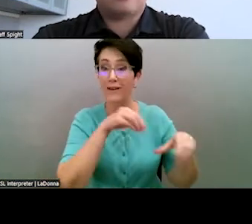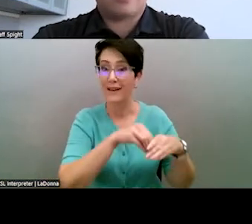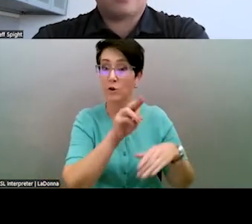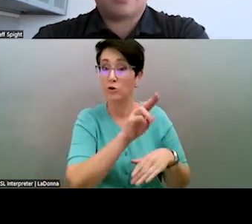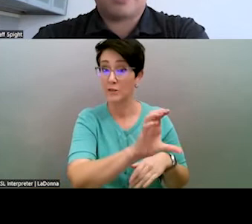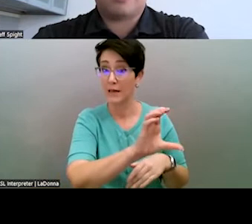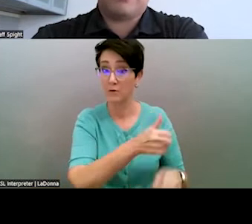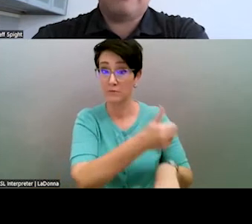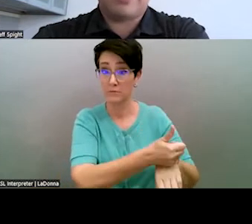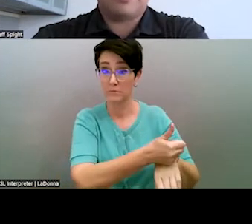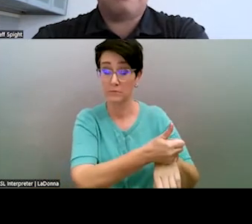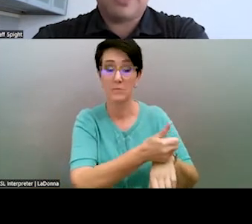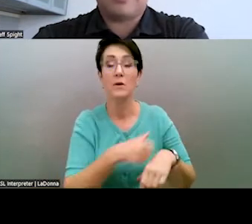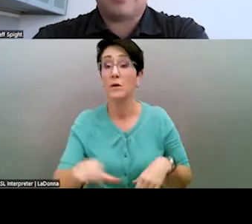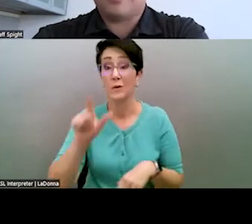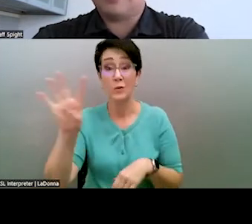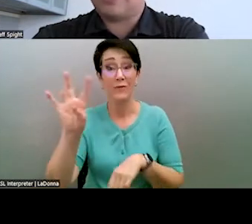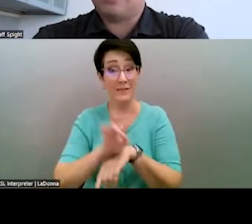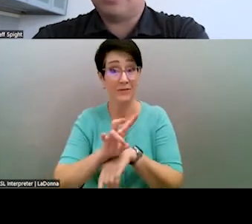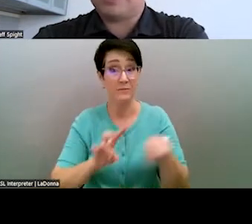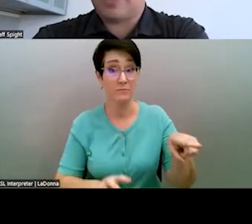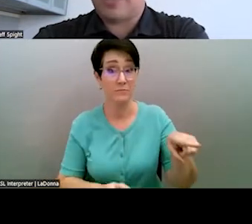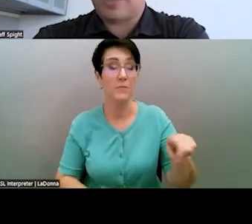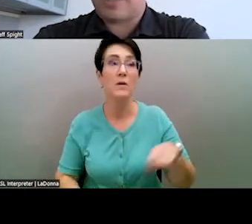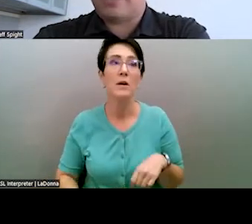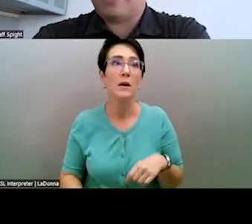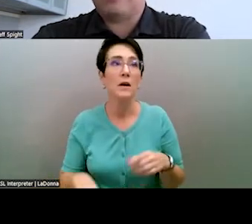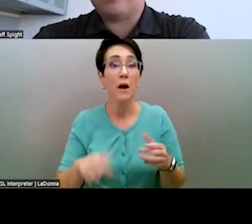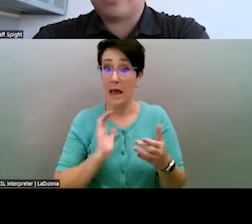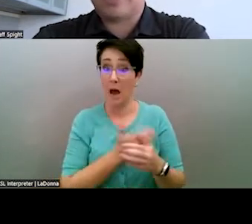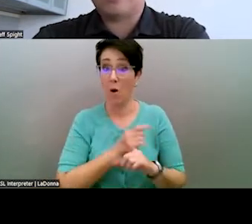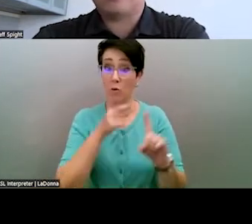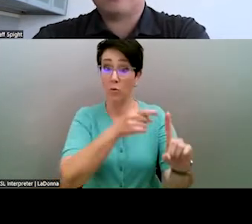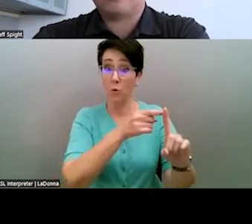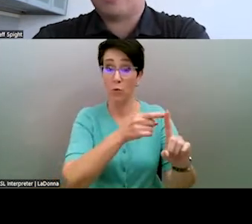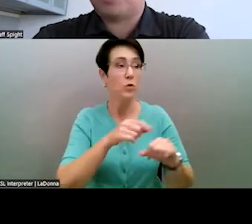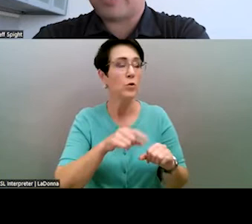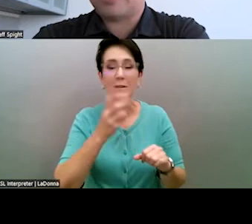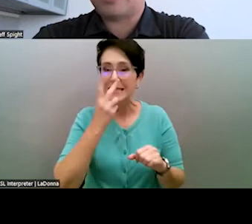OUR TARGET. BEEN ABLE TO MEET IT IS THAT YOU WILL SEE A PSYCHIATRIST. NURSE PRACTITIONER,